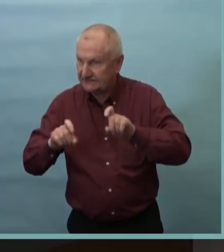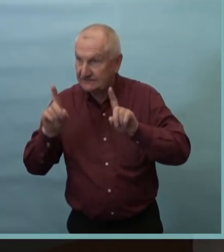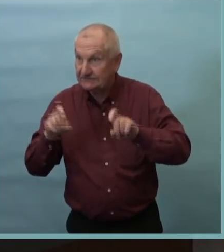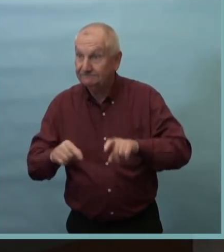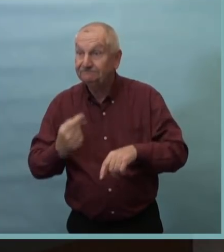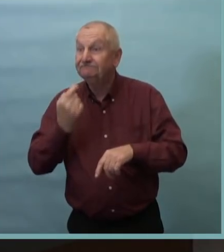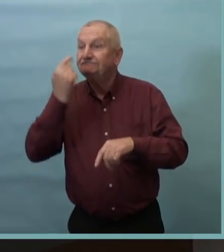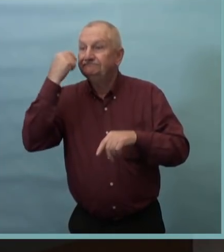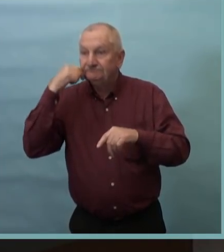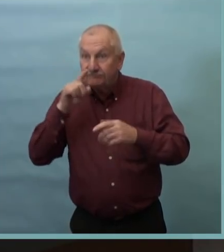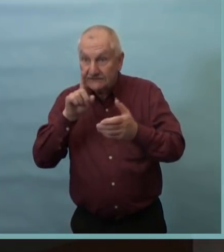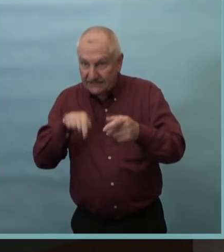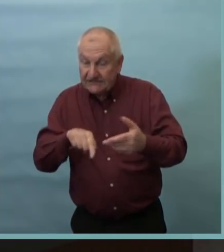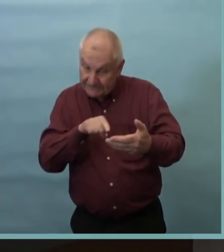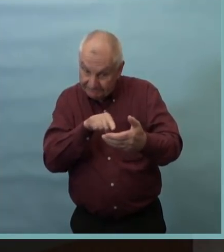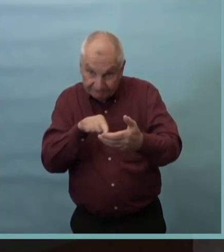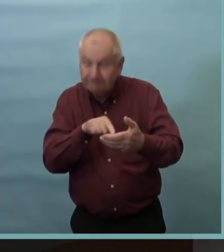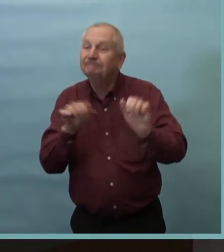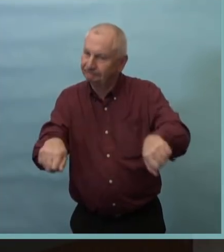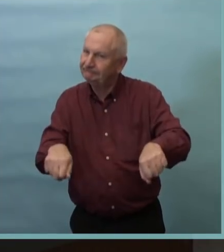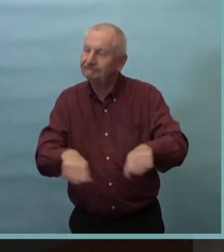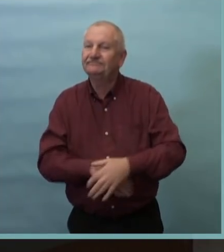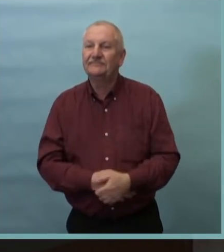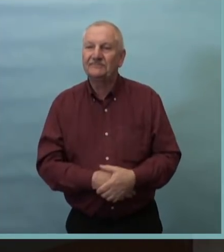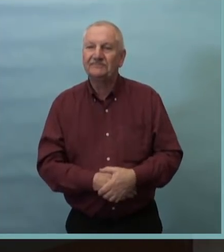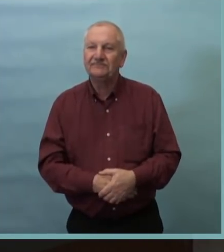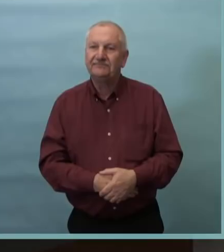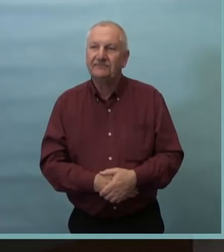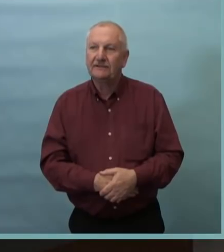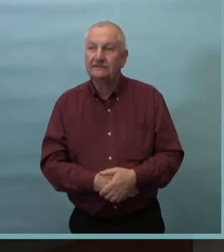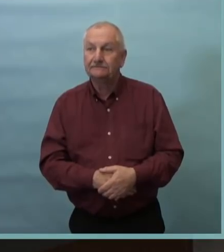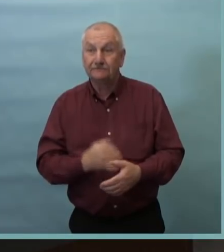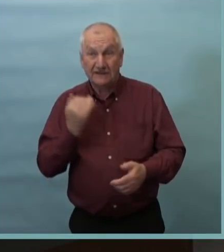our testing criteria and so if you have respiratory symptoms call for any no